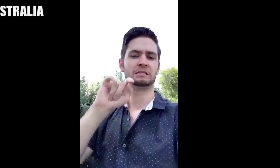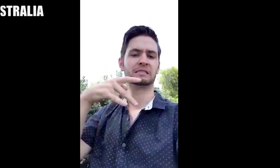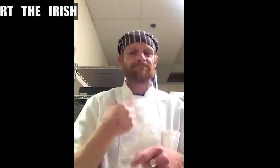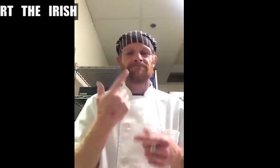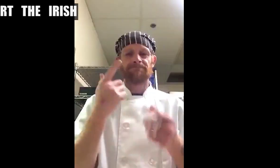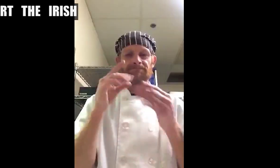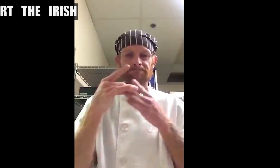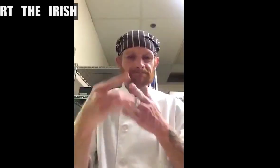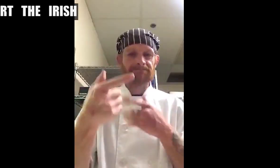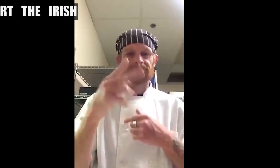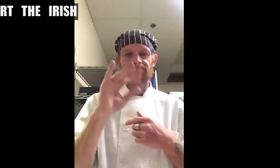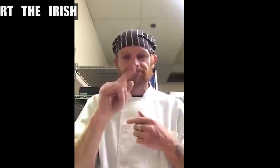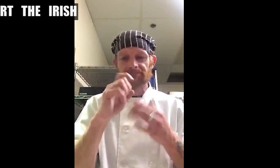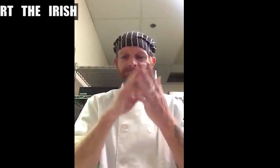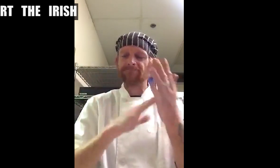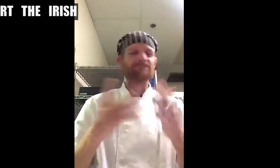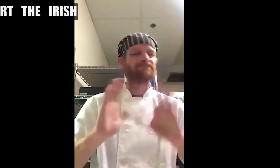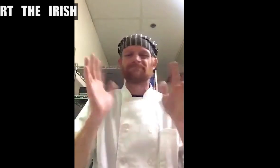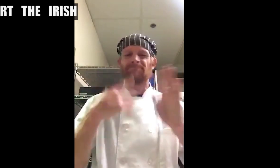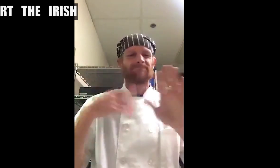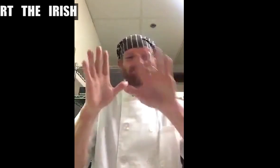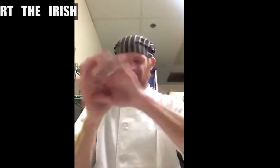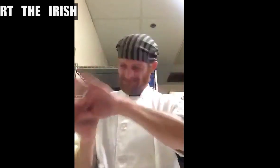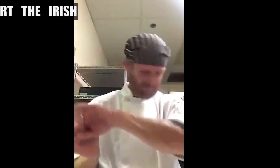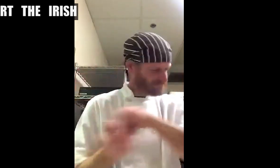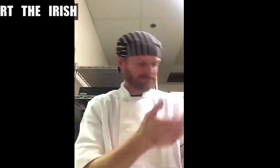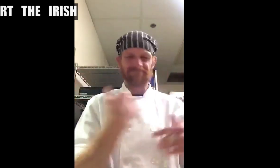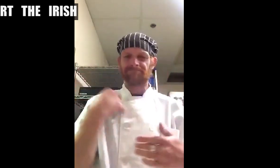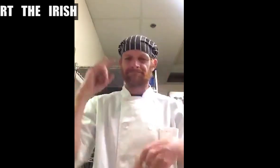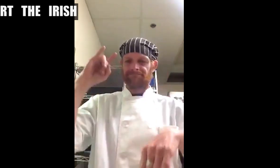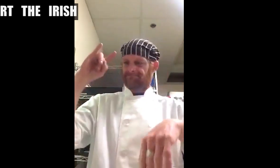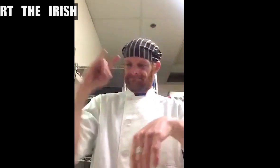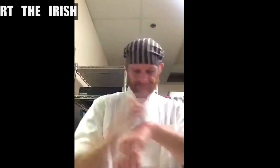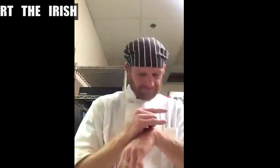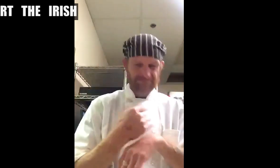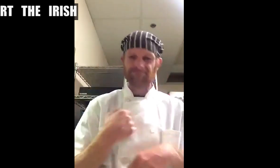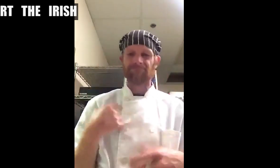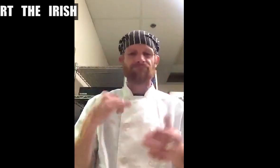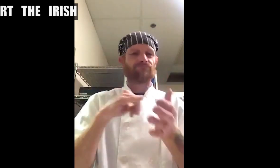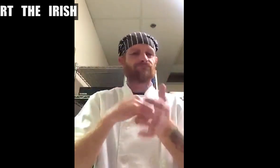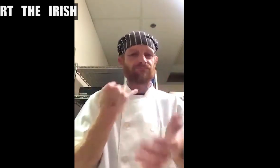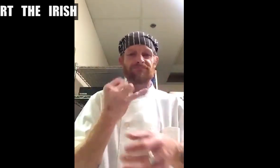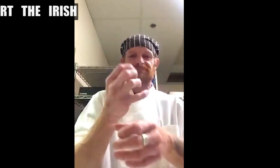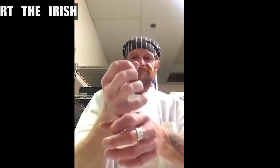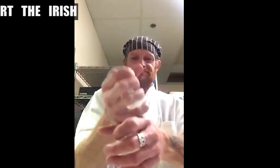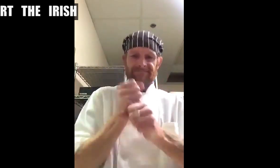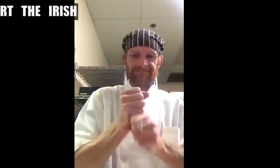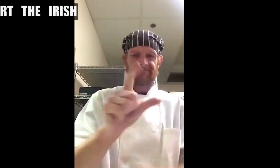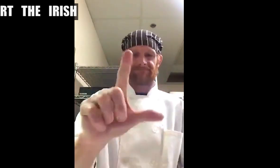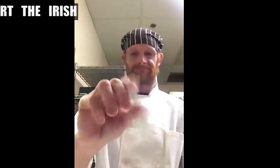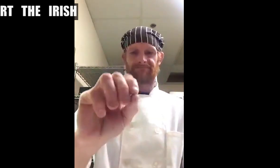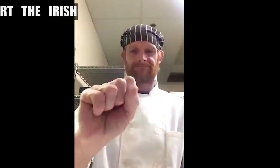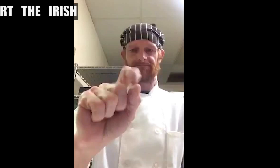Don't use a tour guide when you travel. Upon arrival, just get lost.